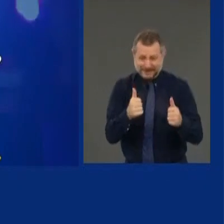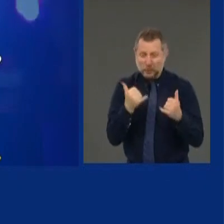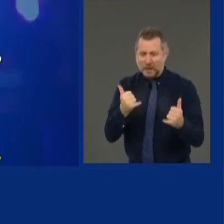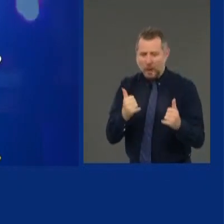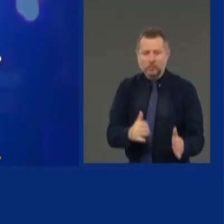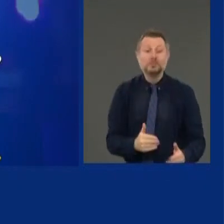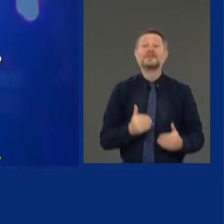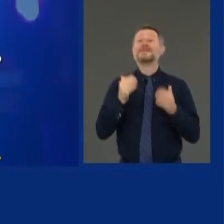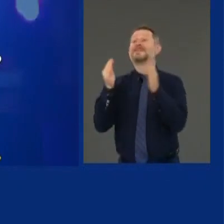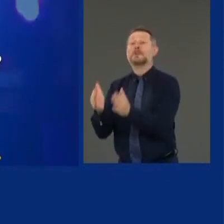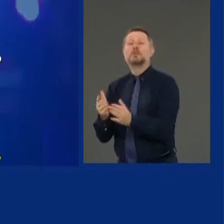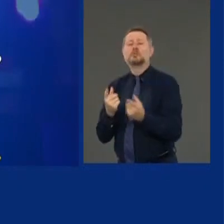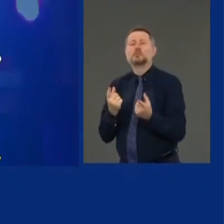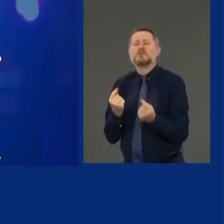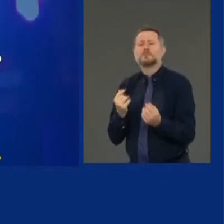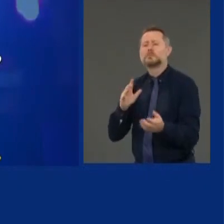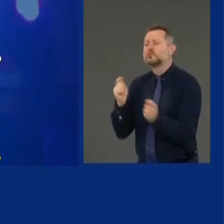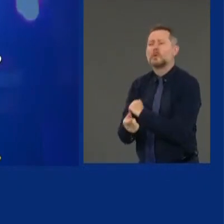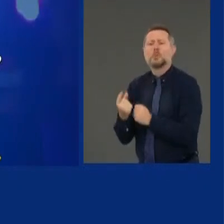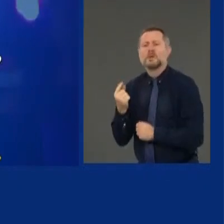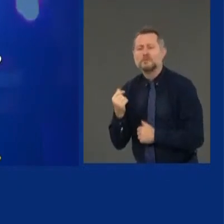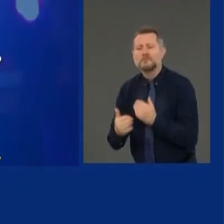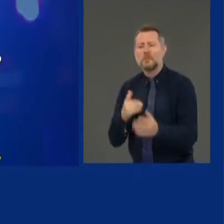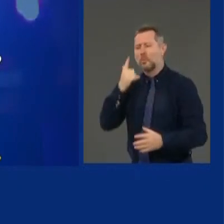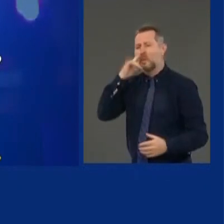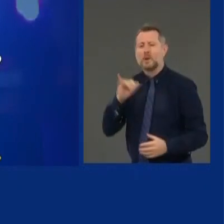GOOD, SECOND QUESTION. WHAT CHANGE, WHAT REFORM DO YOU